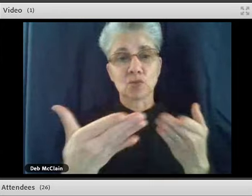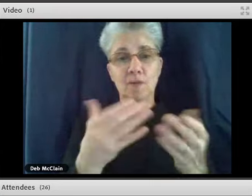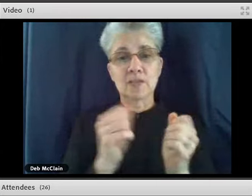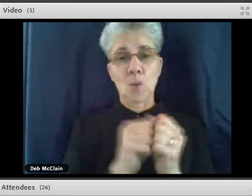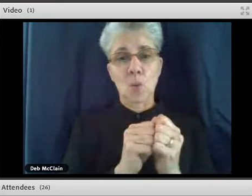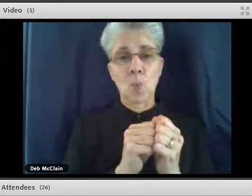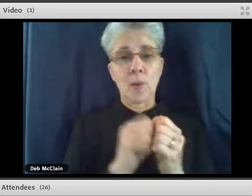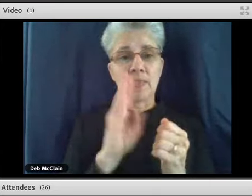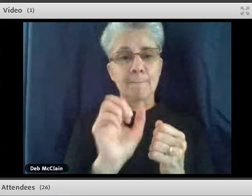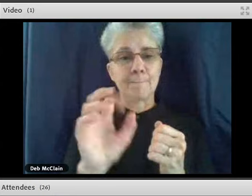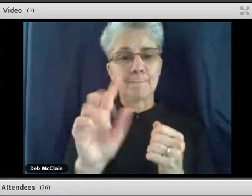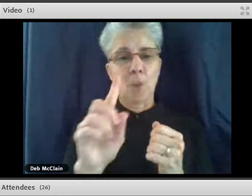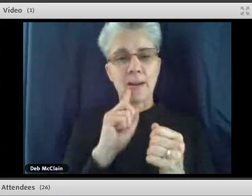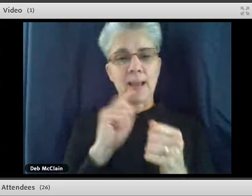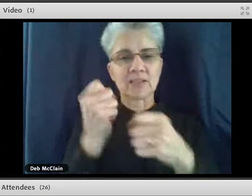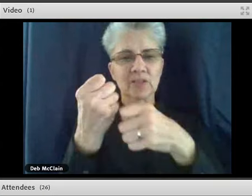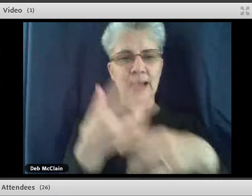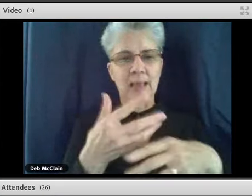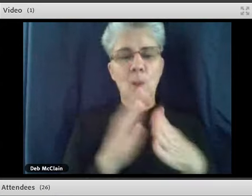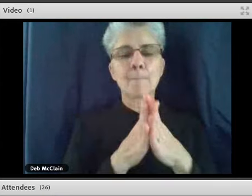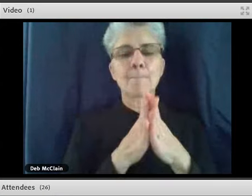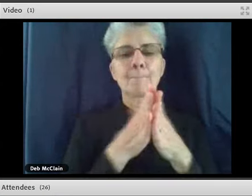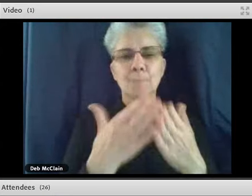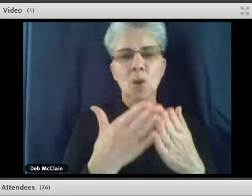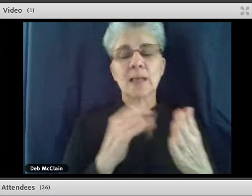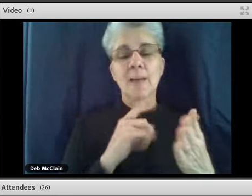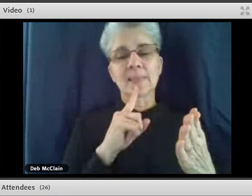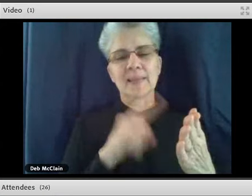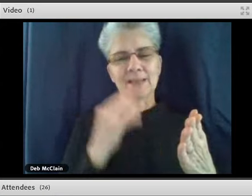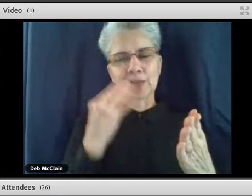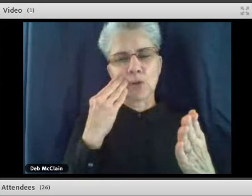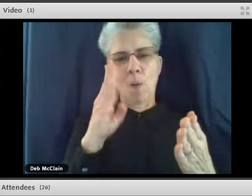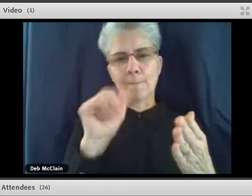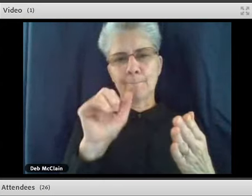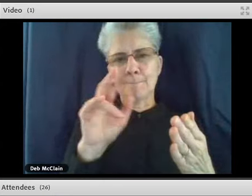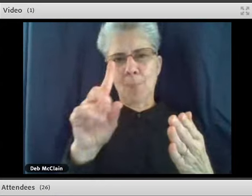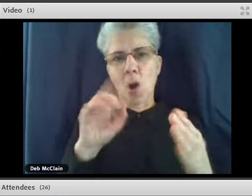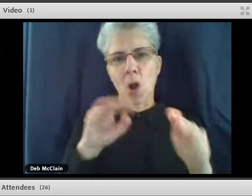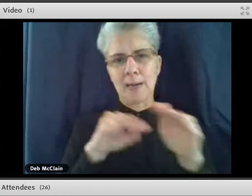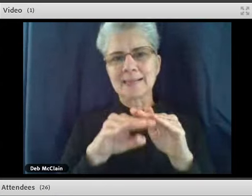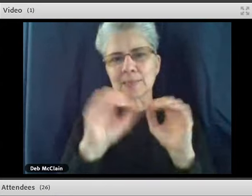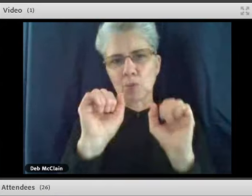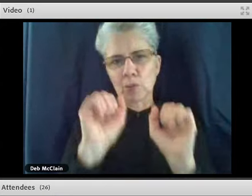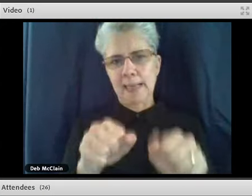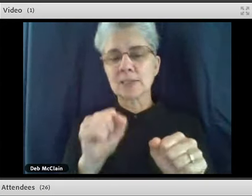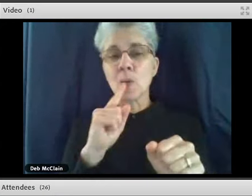with the audio books, she's probably entitled to get that service with VARD, and actually download books.